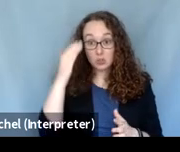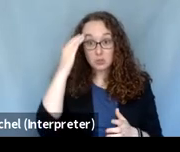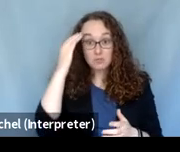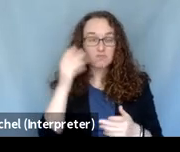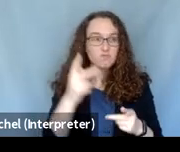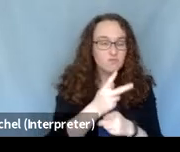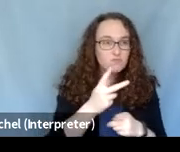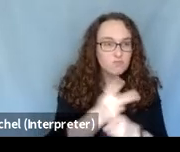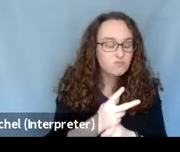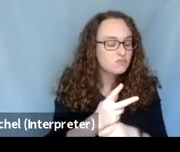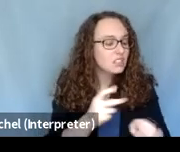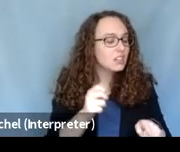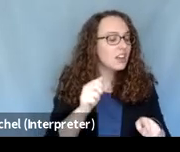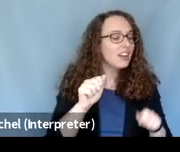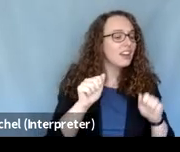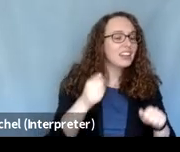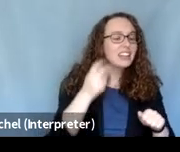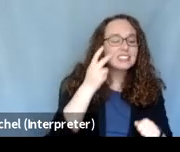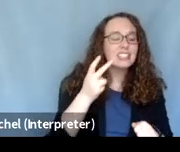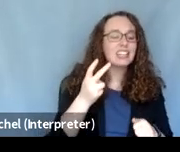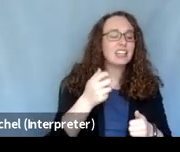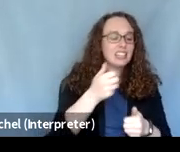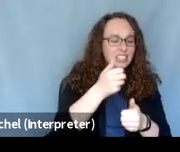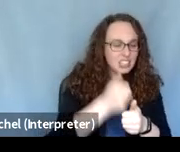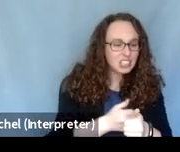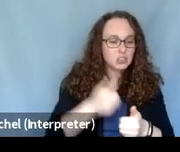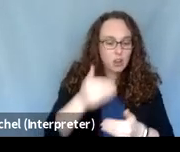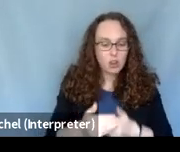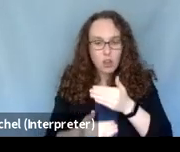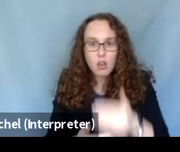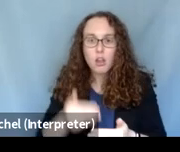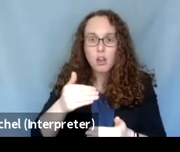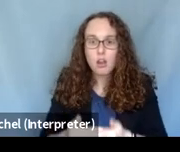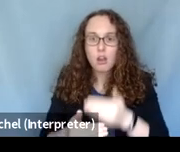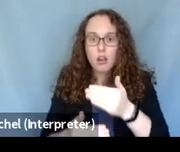in order to get to my future goal. It keeps you motivated because you